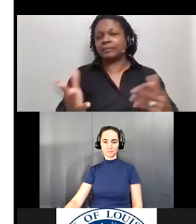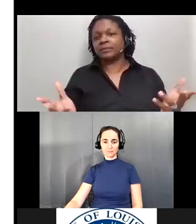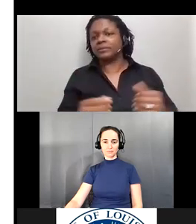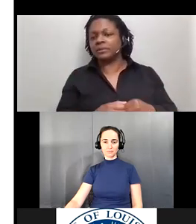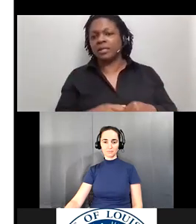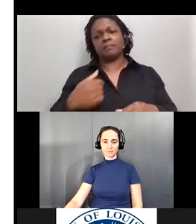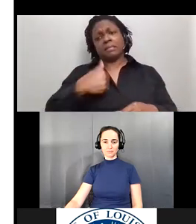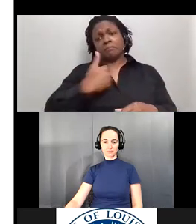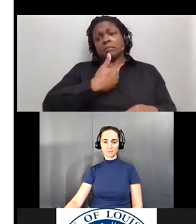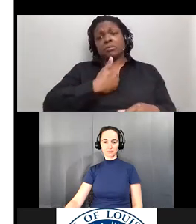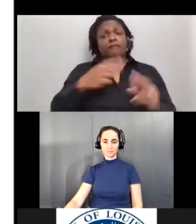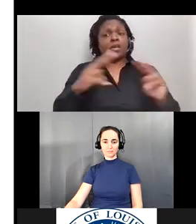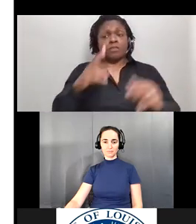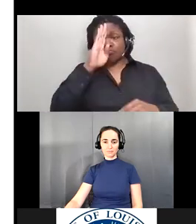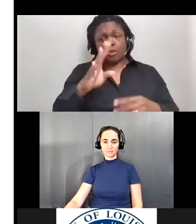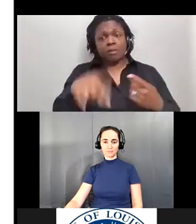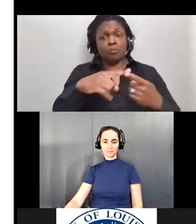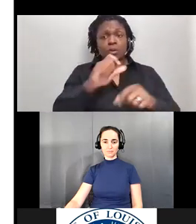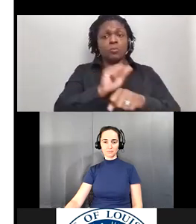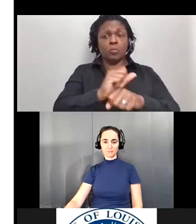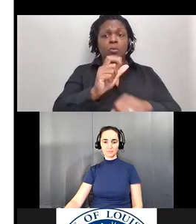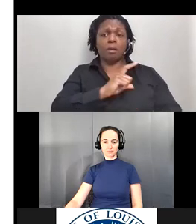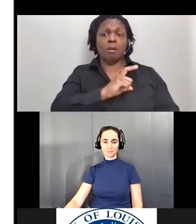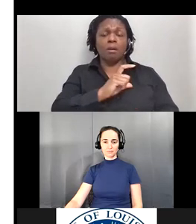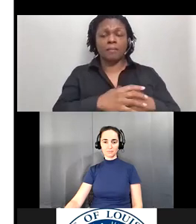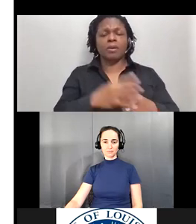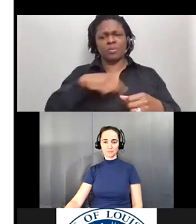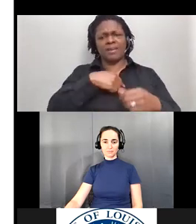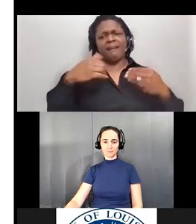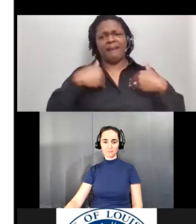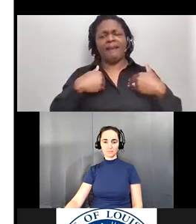16:02:14 And this was one of the one, one of the things that they wanted people to understand